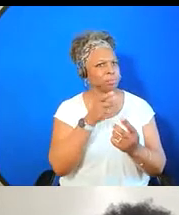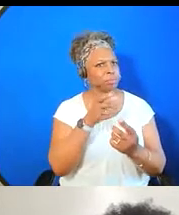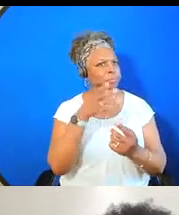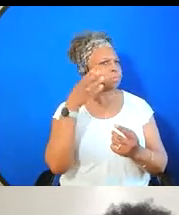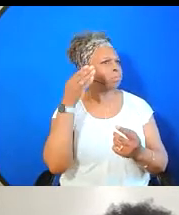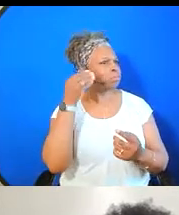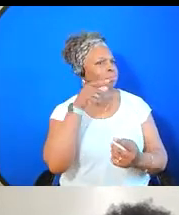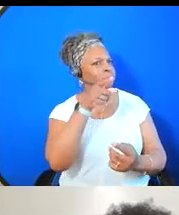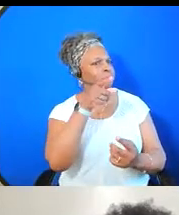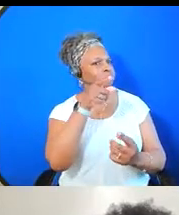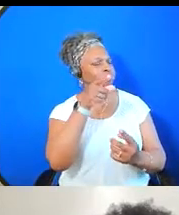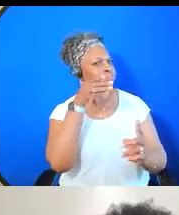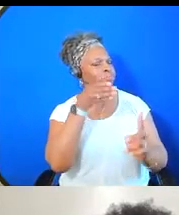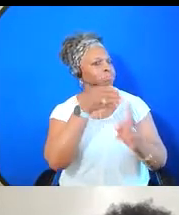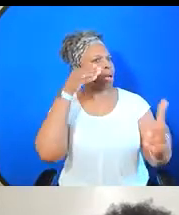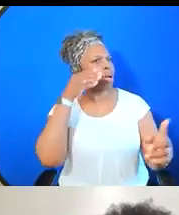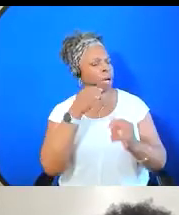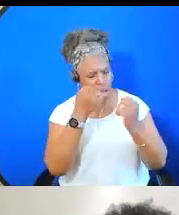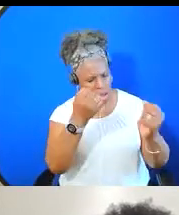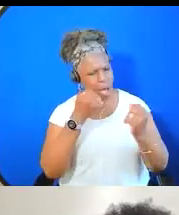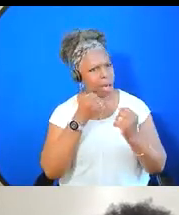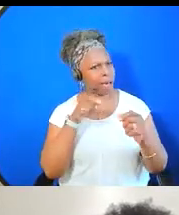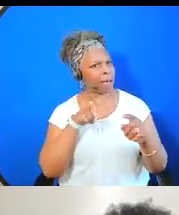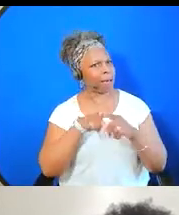speak and act in the world, is one of life's moral pillars.